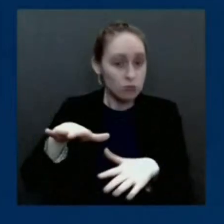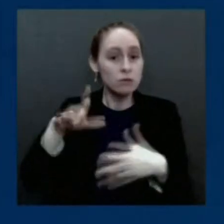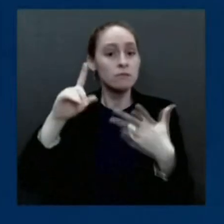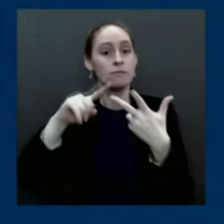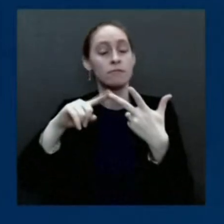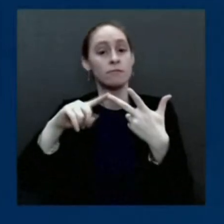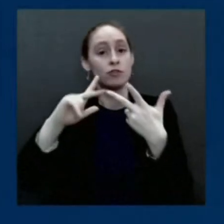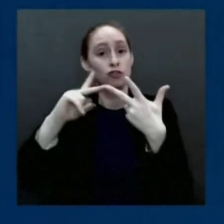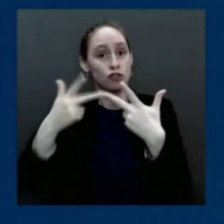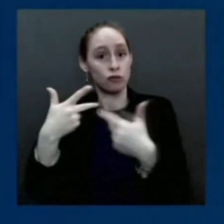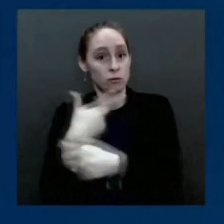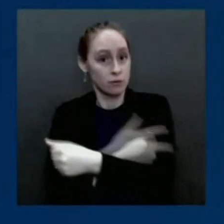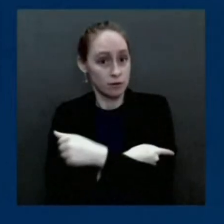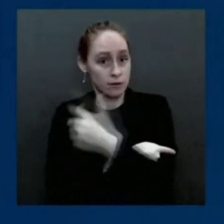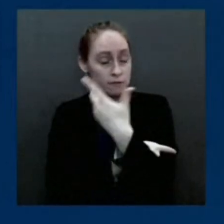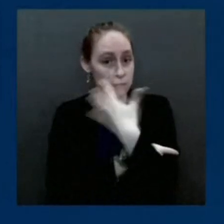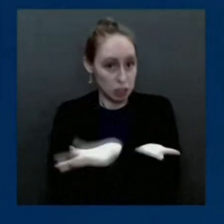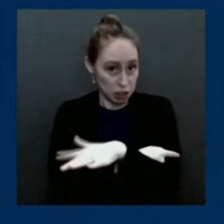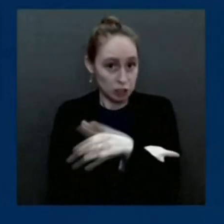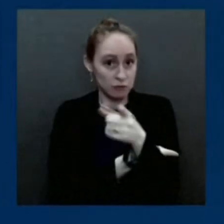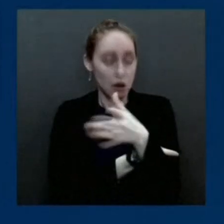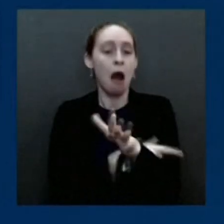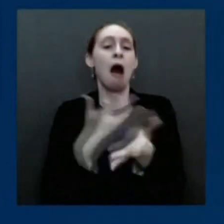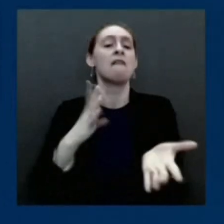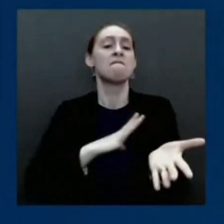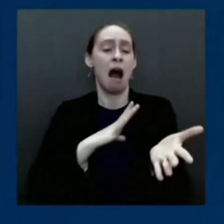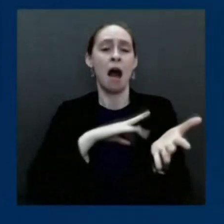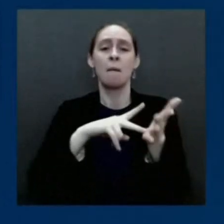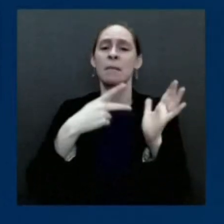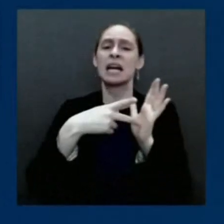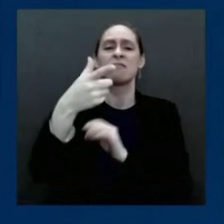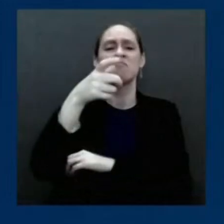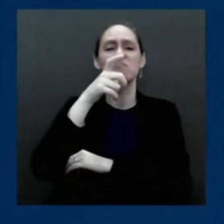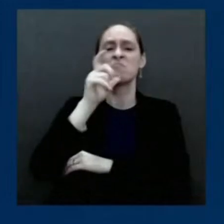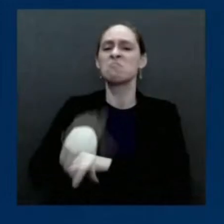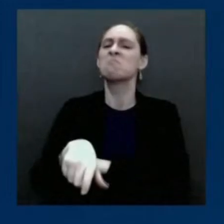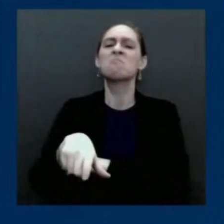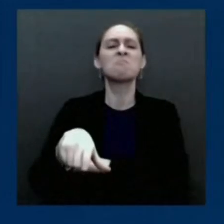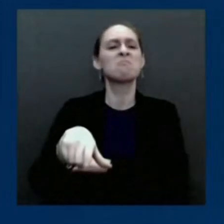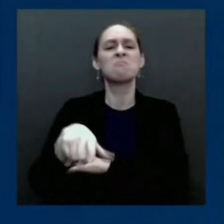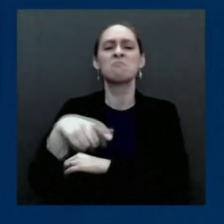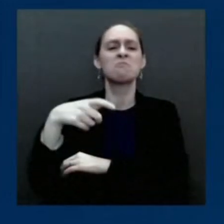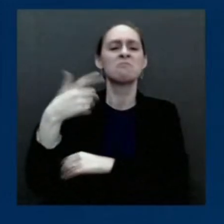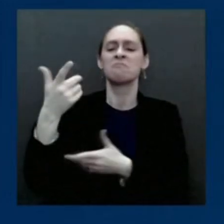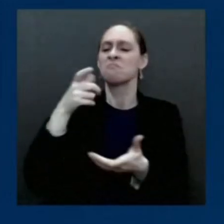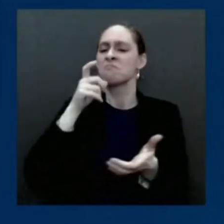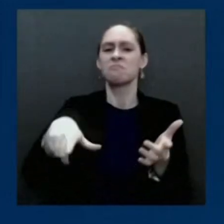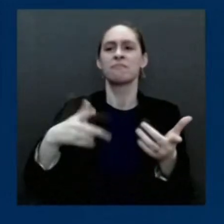MODERNA SERIES THIS MONTH OR YOUR J & J SHOT IN THE PAST TWO